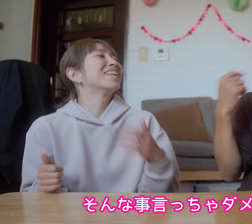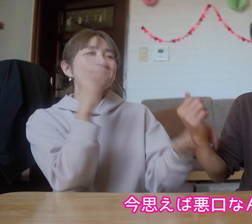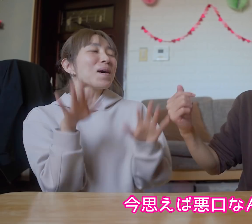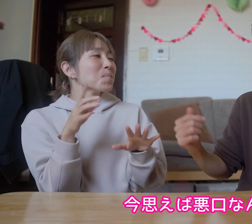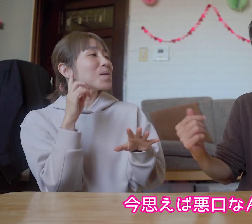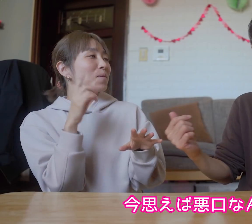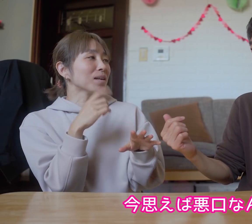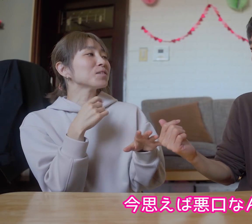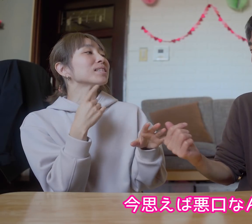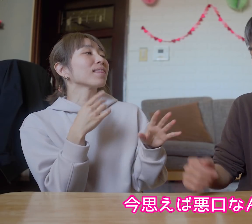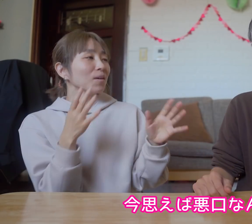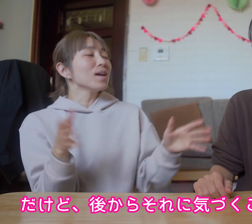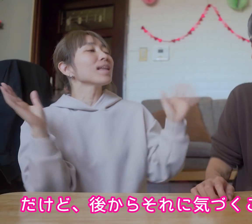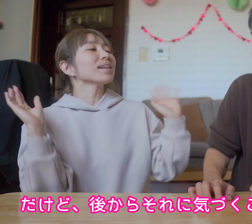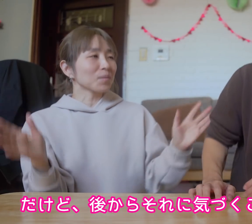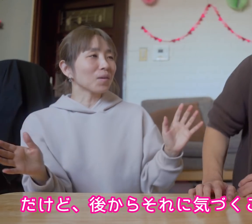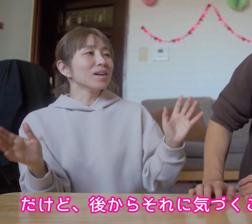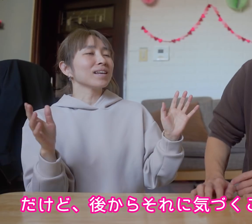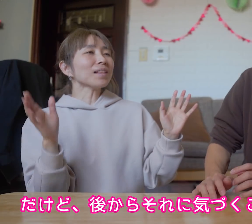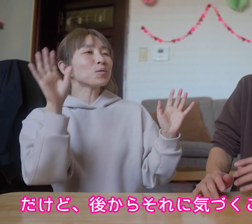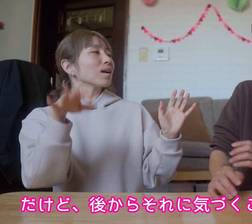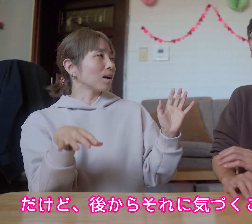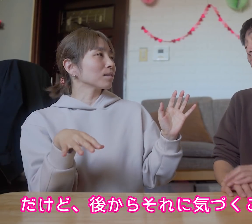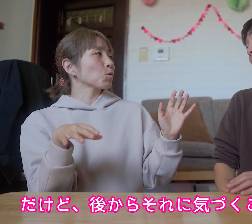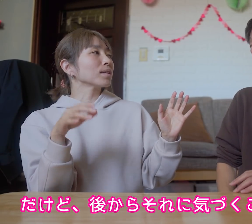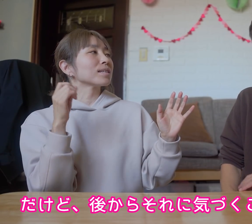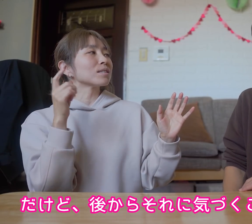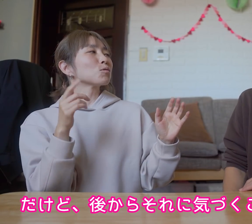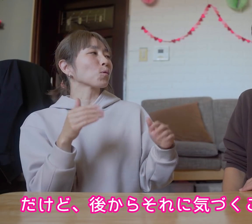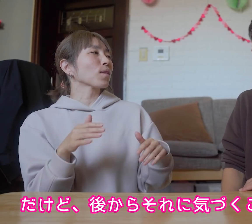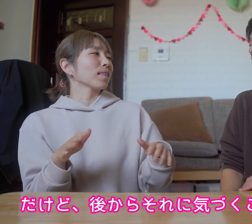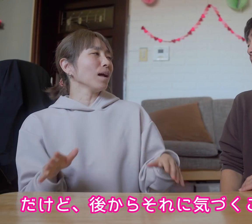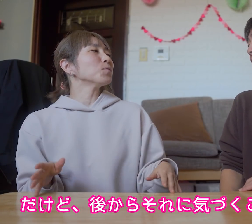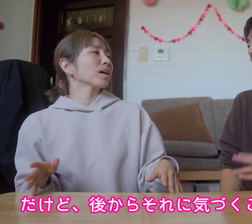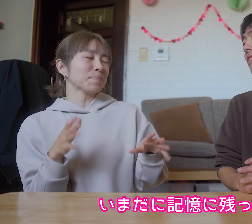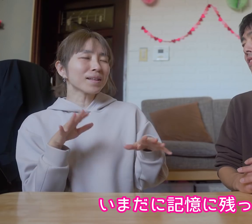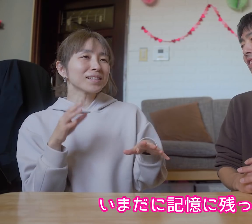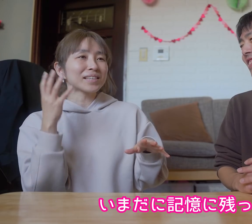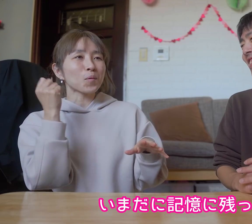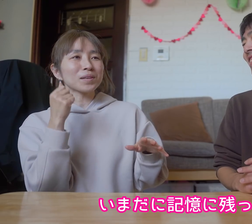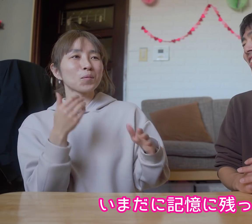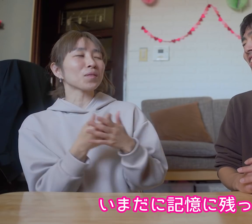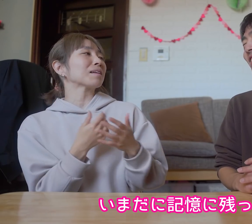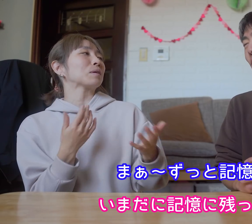In hindsight, it was a bad word. But sometimes you realize it later. It's still in my memory.